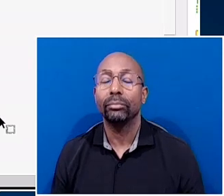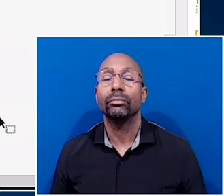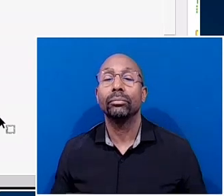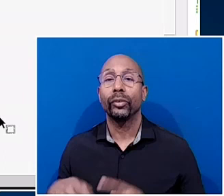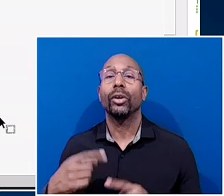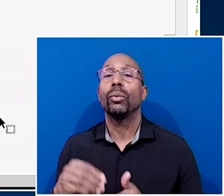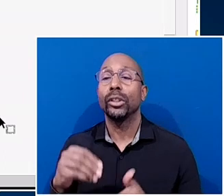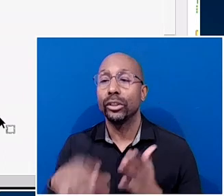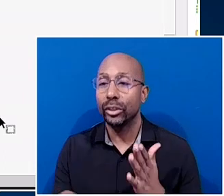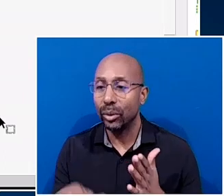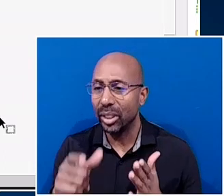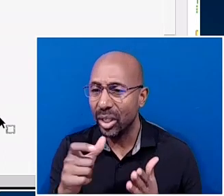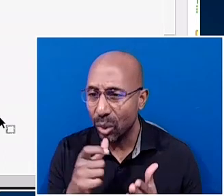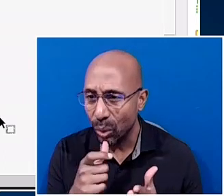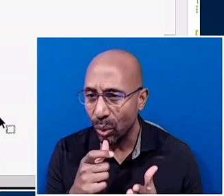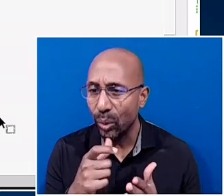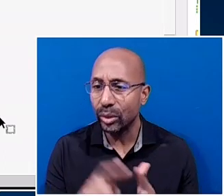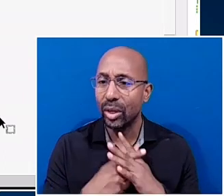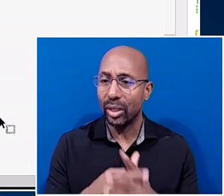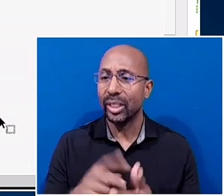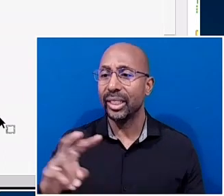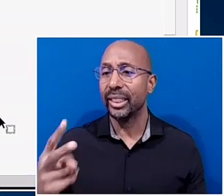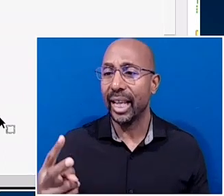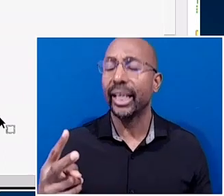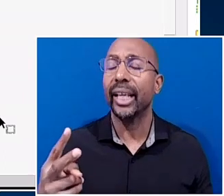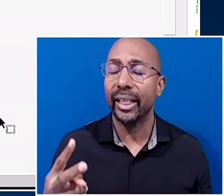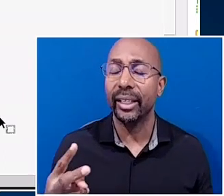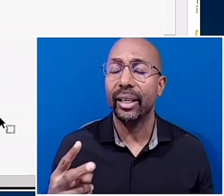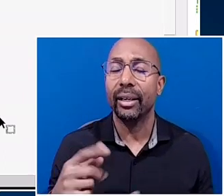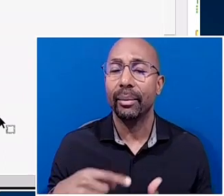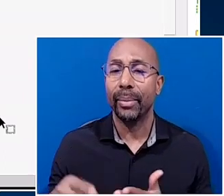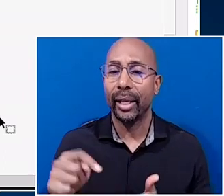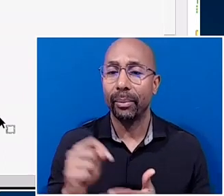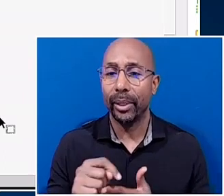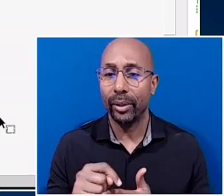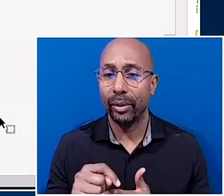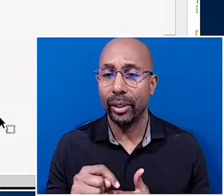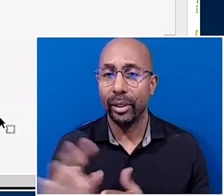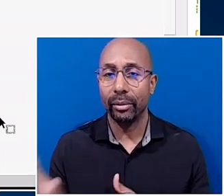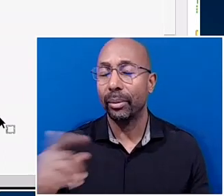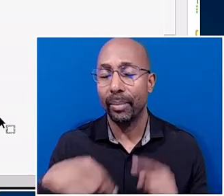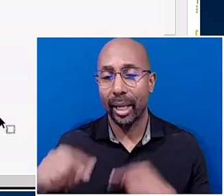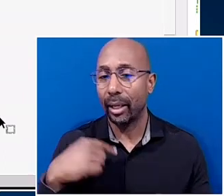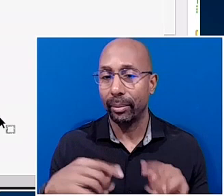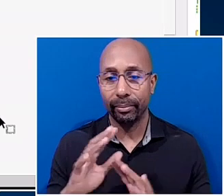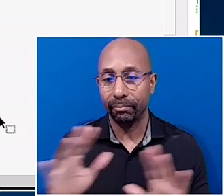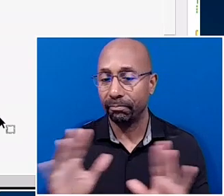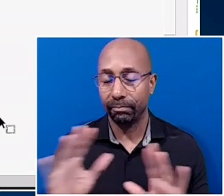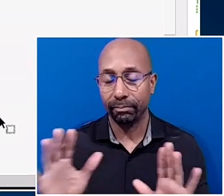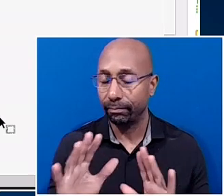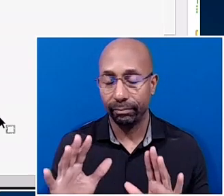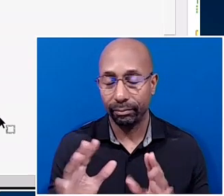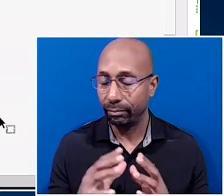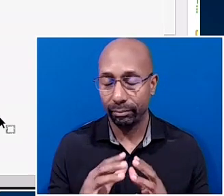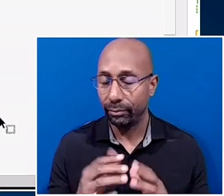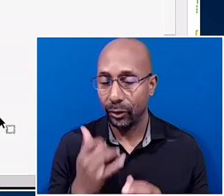program, the- sorry, let me go back, that's the wrong provision. In this one, we are codifying a